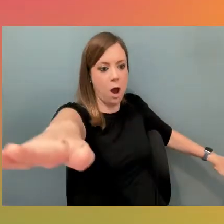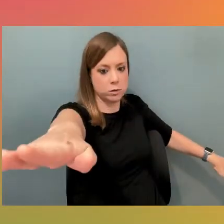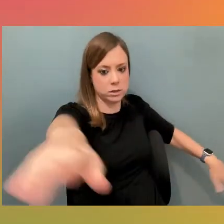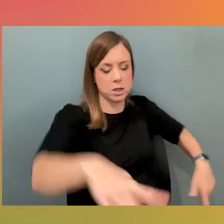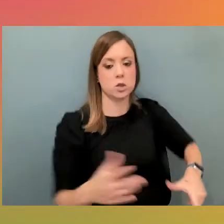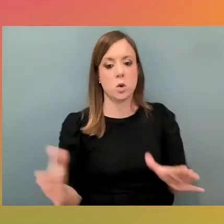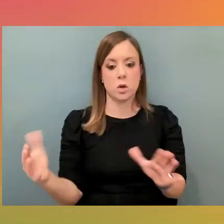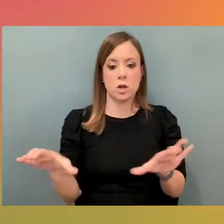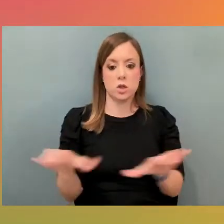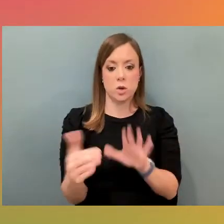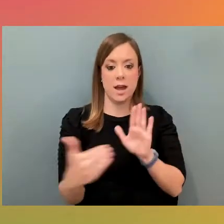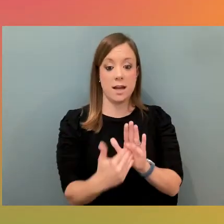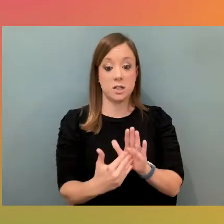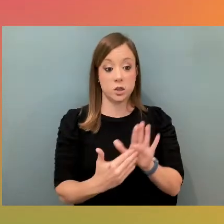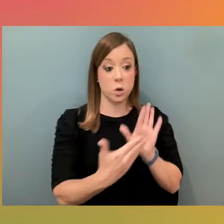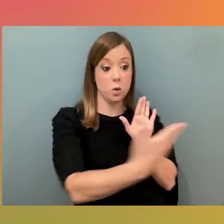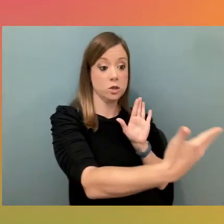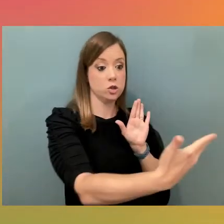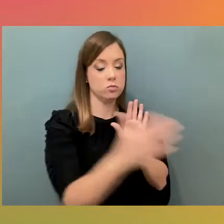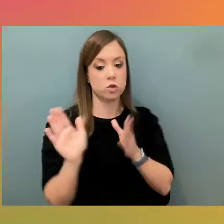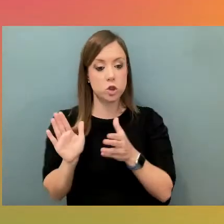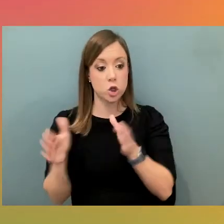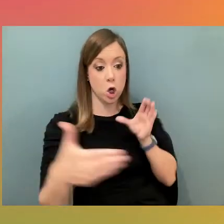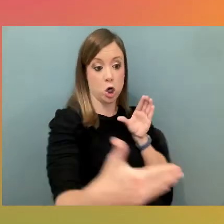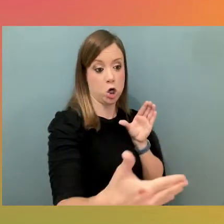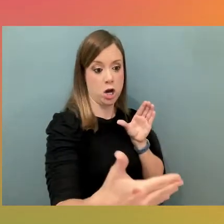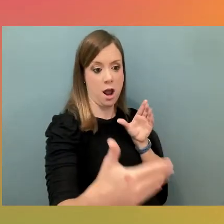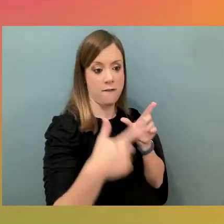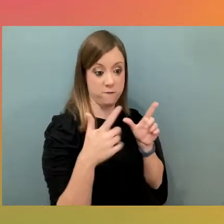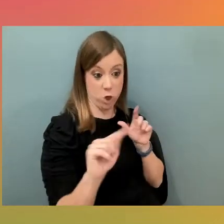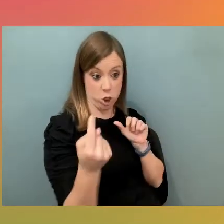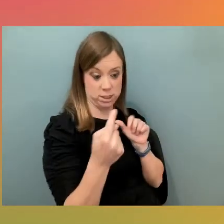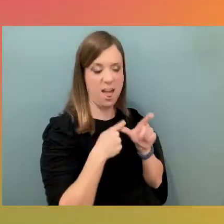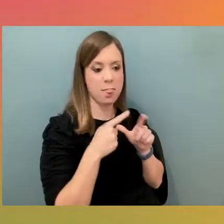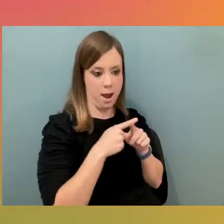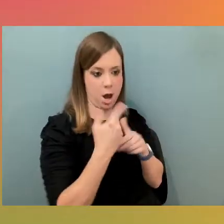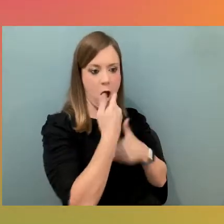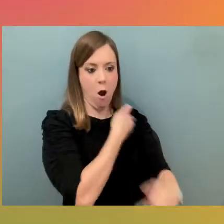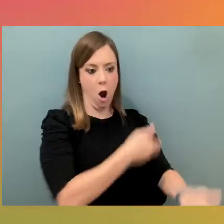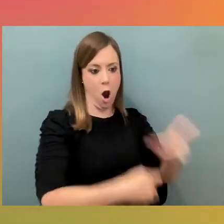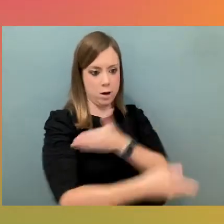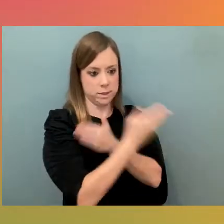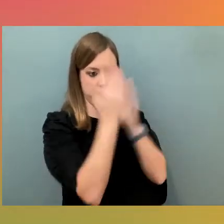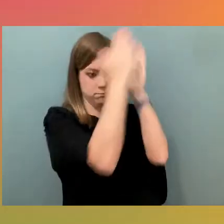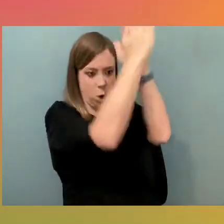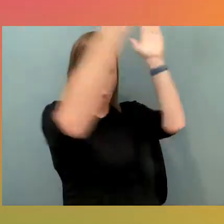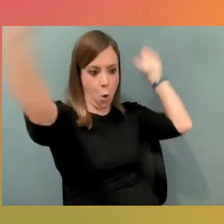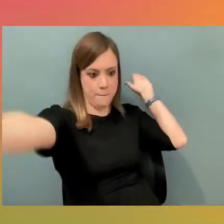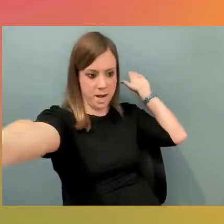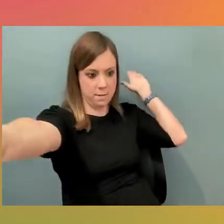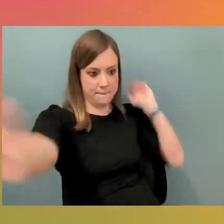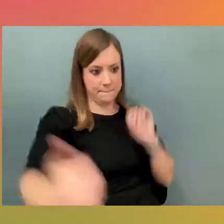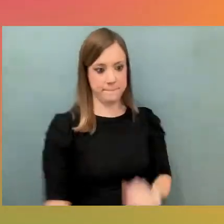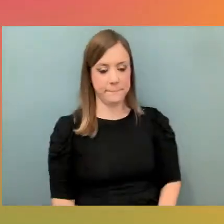MOVING. AND THEN COME BACK TO CENTER. LET'S DO THAT TWO MORE TIMES.